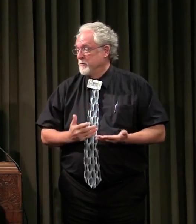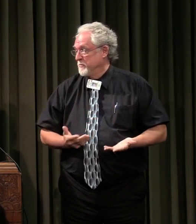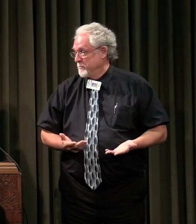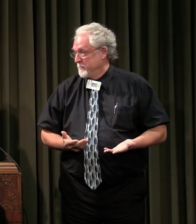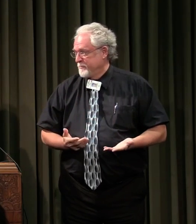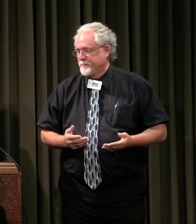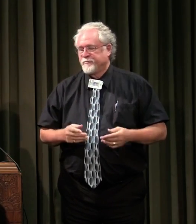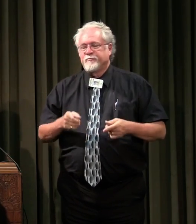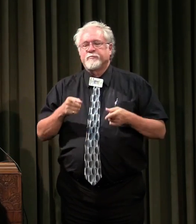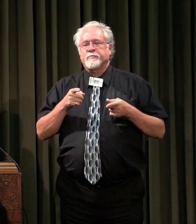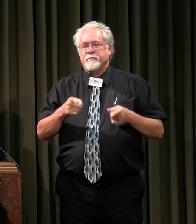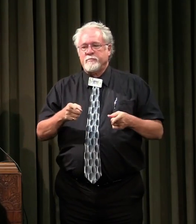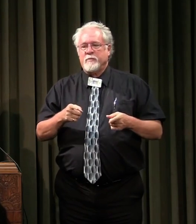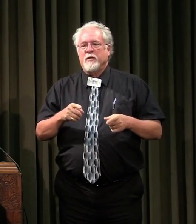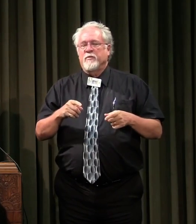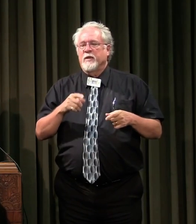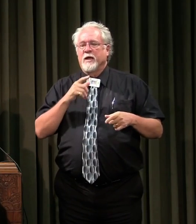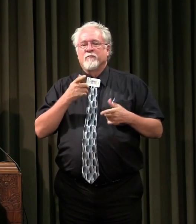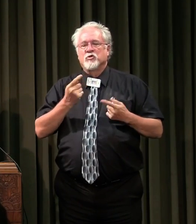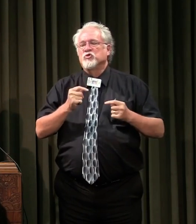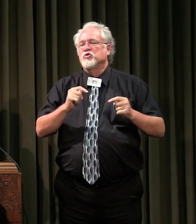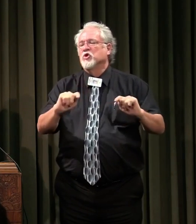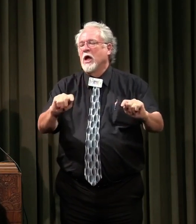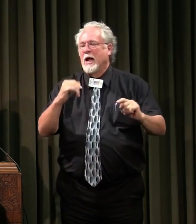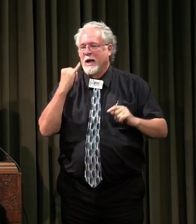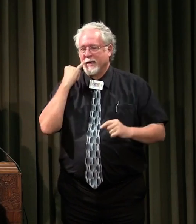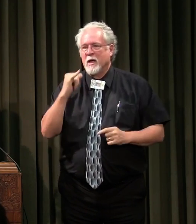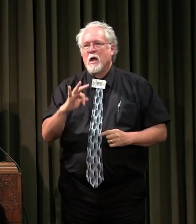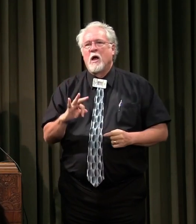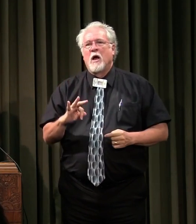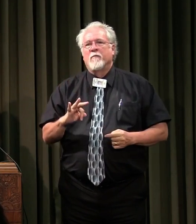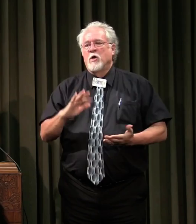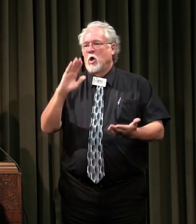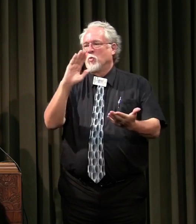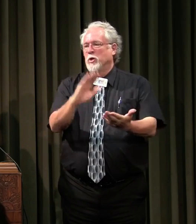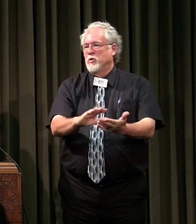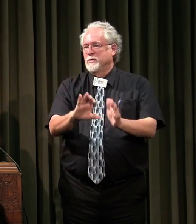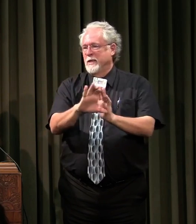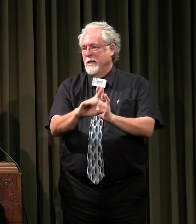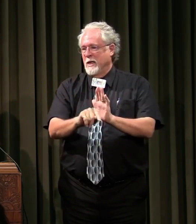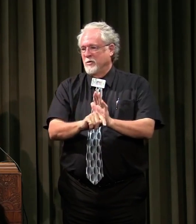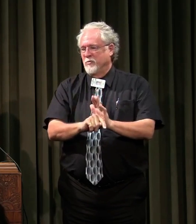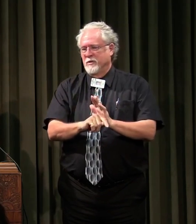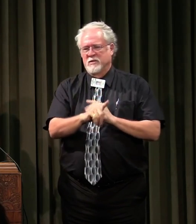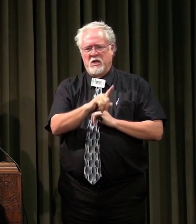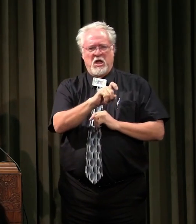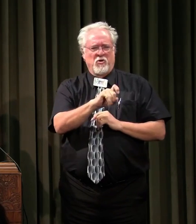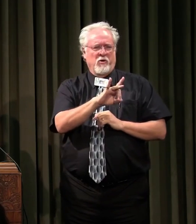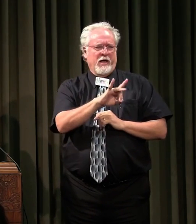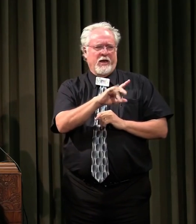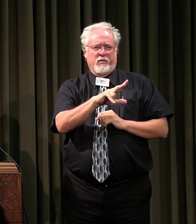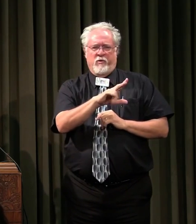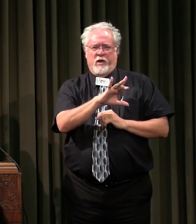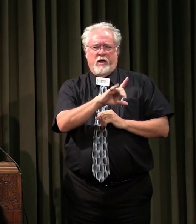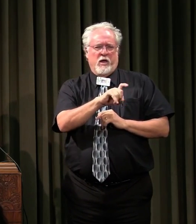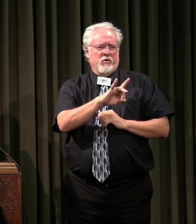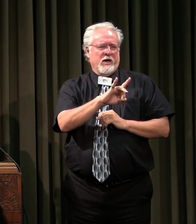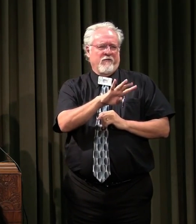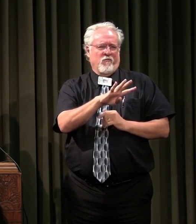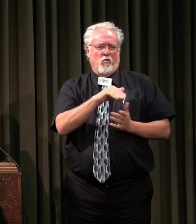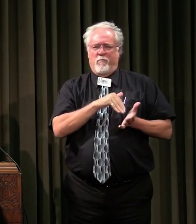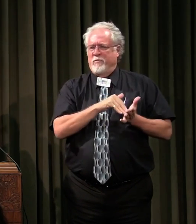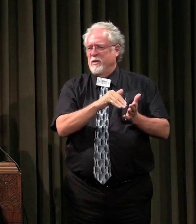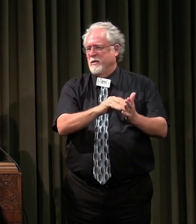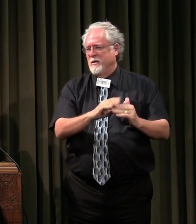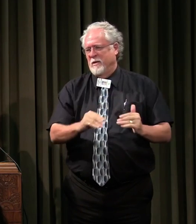flooded this idea of reducing contracts by $183 million dollars that's that's